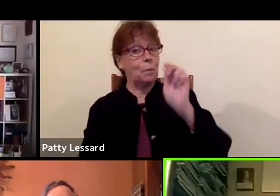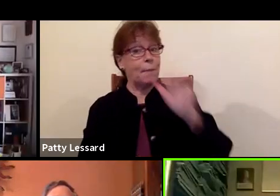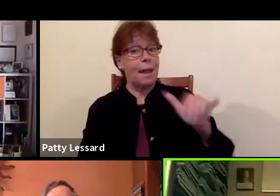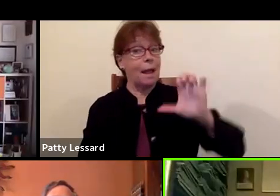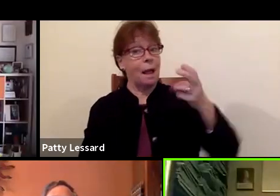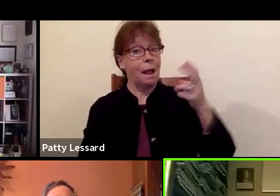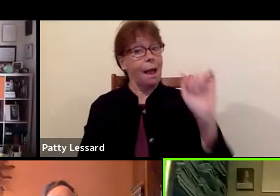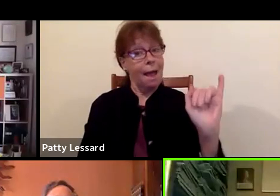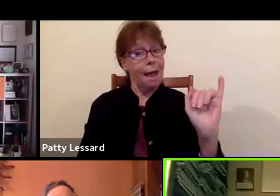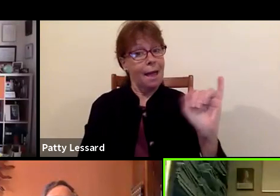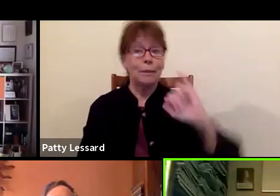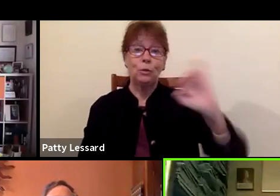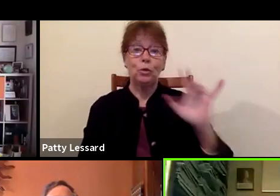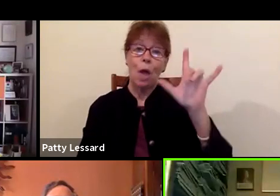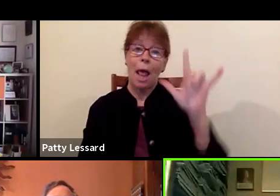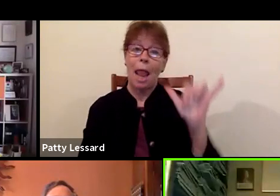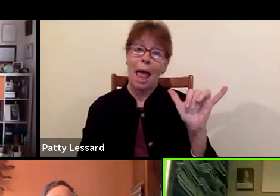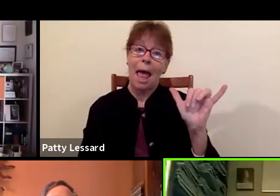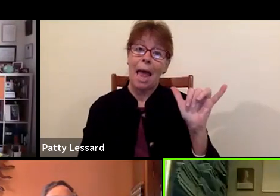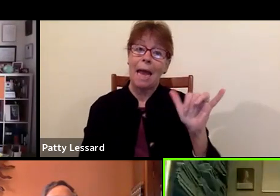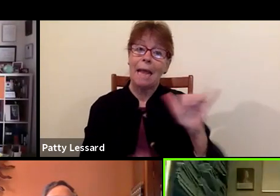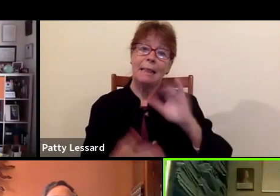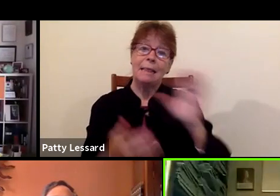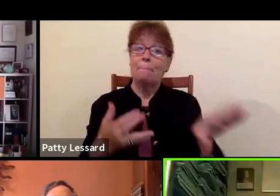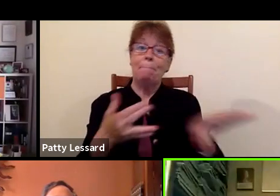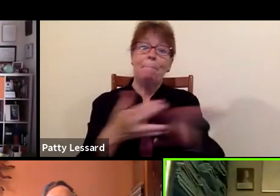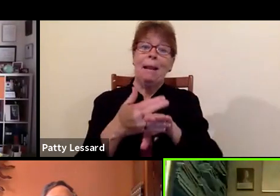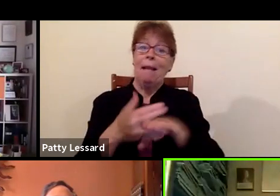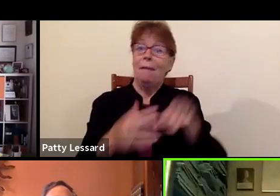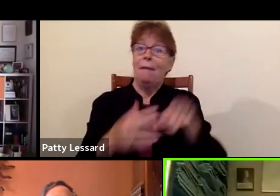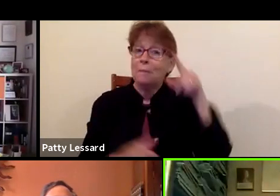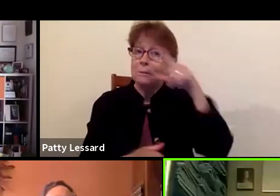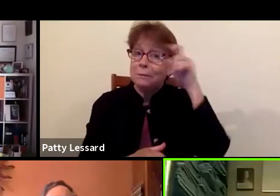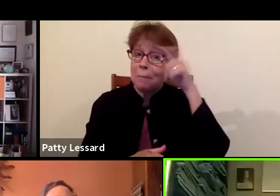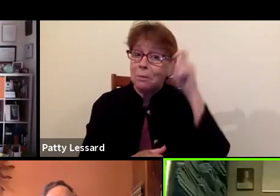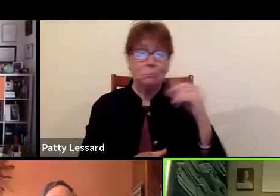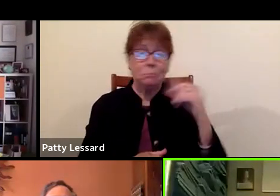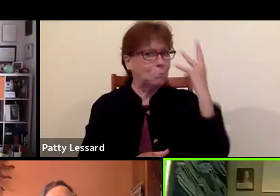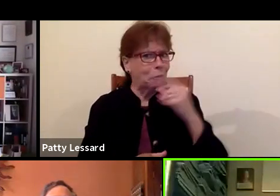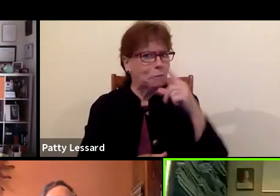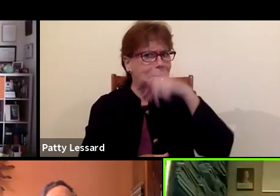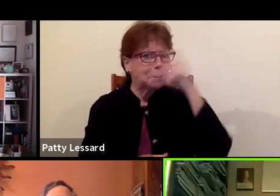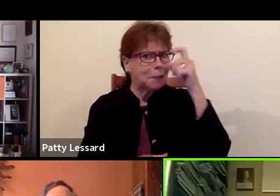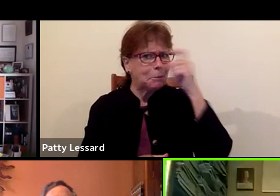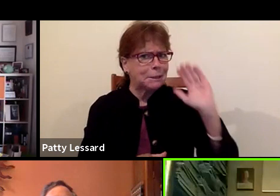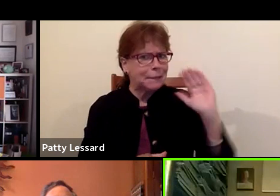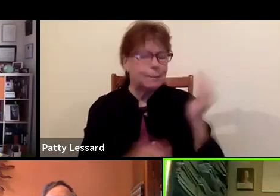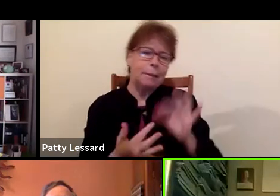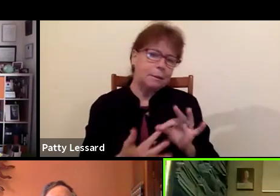≫ Nancy: The number of people in the attendee category is increasing. So why don't we go ahead, Ted, and then -- ≫ Ted: Welcome, everybody, to